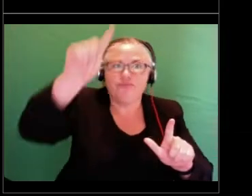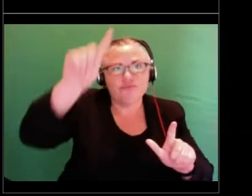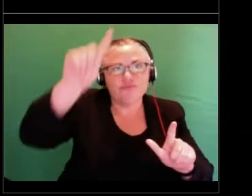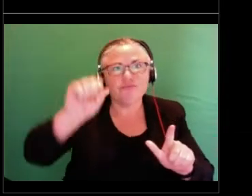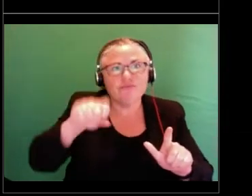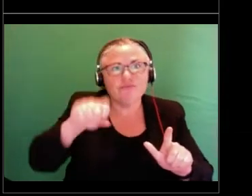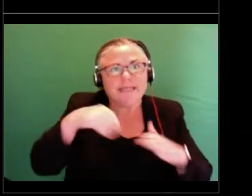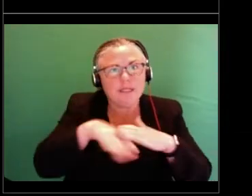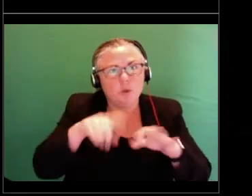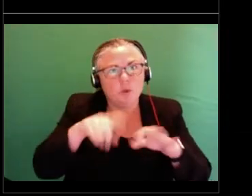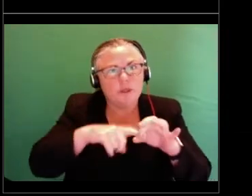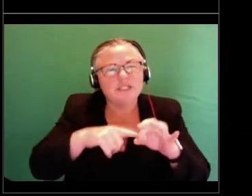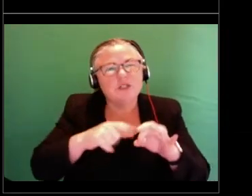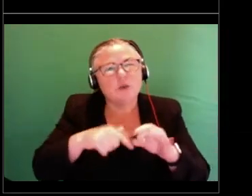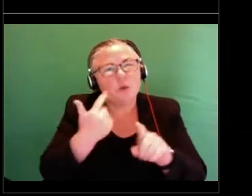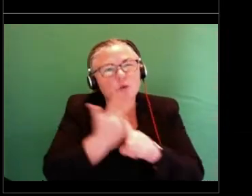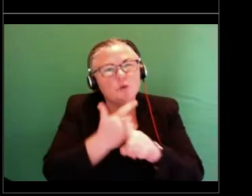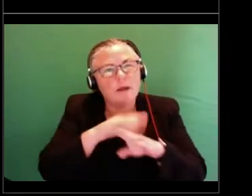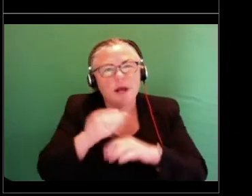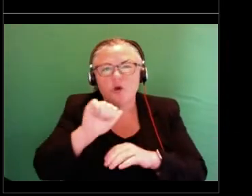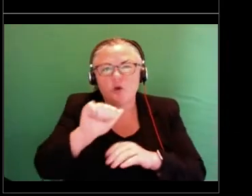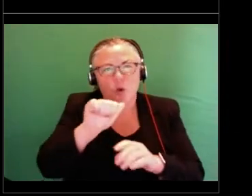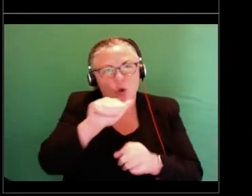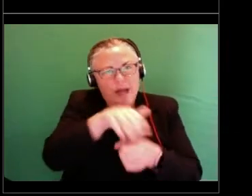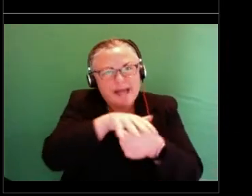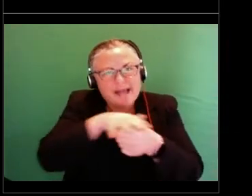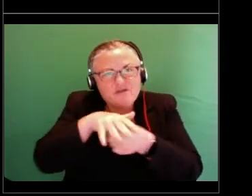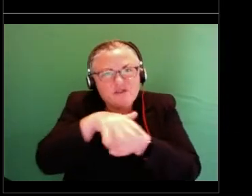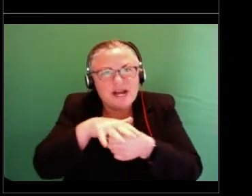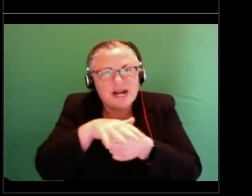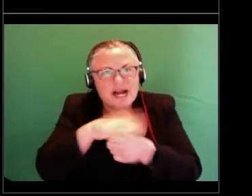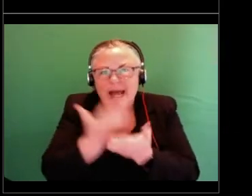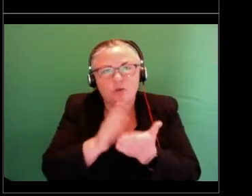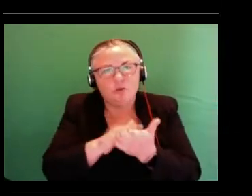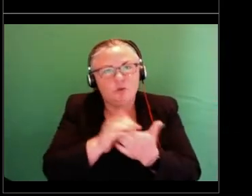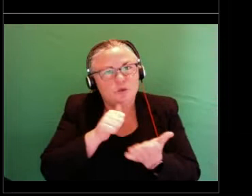Also one way of accessing FASS is there are very urgent legal issues that may arise.